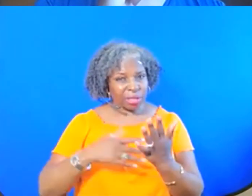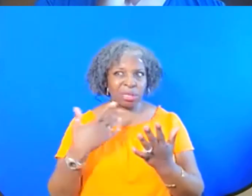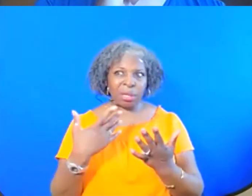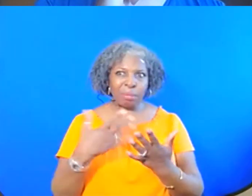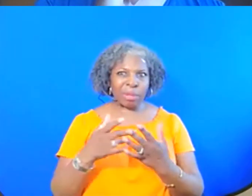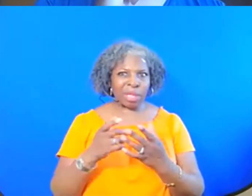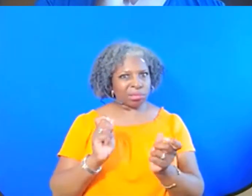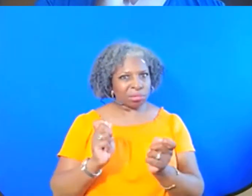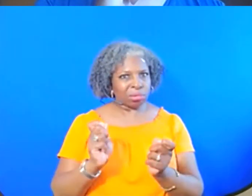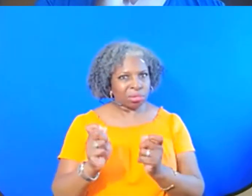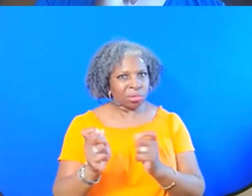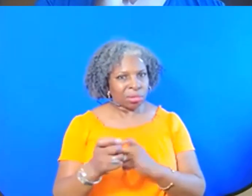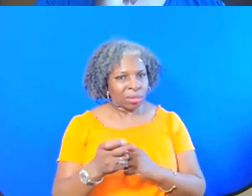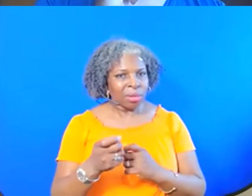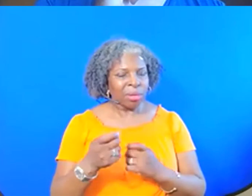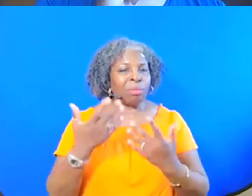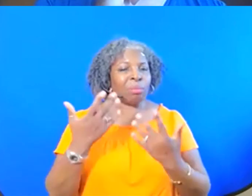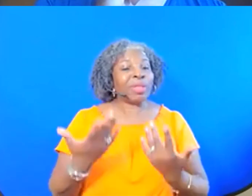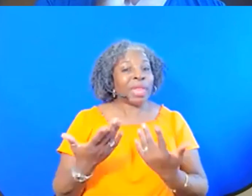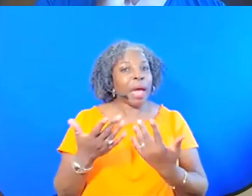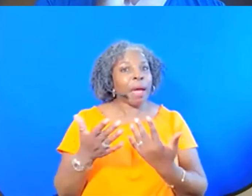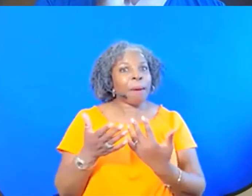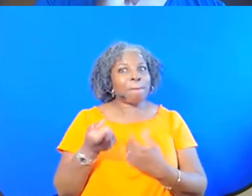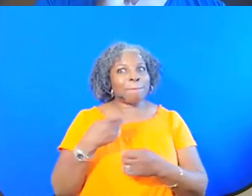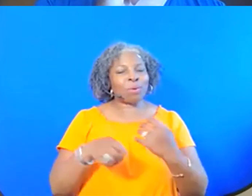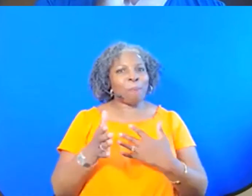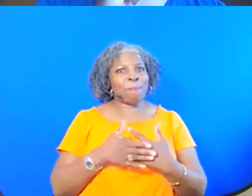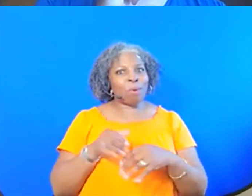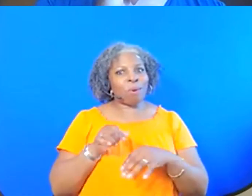we're influenced by this new land use that we were doing.